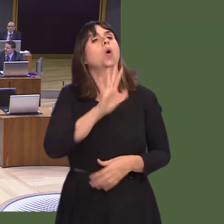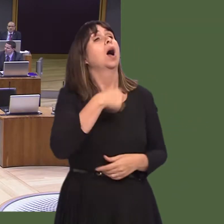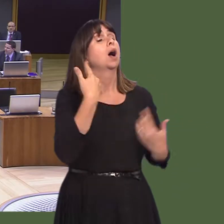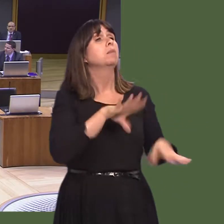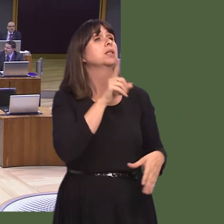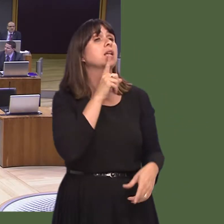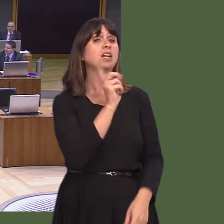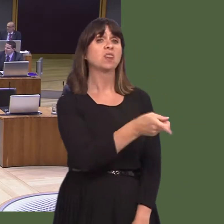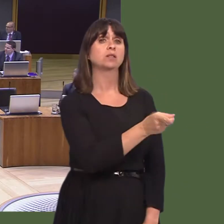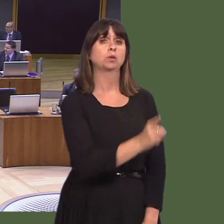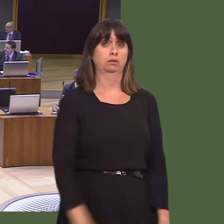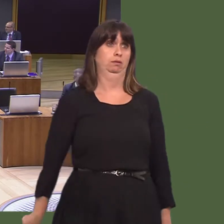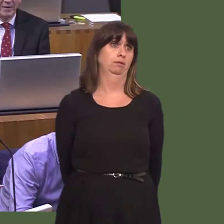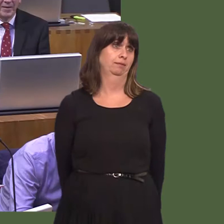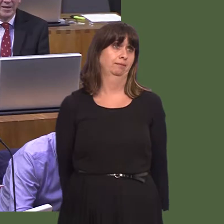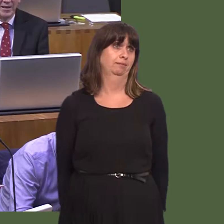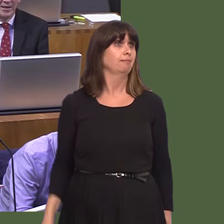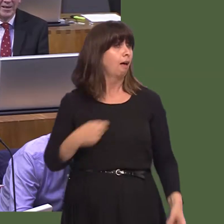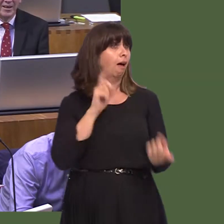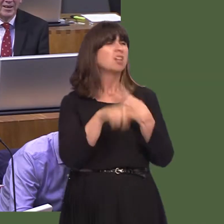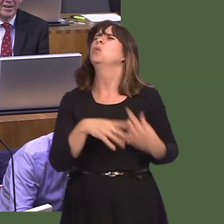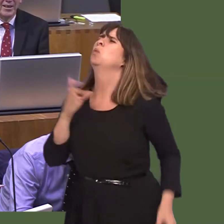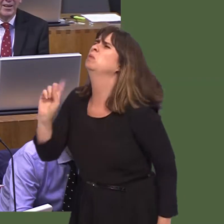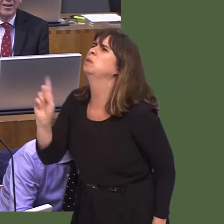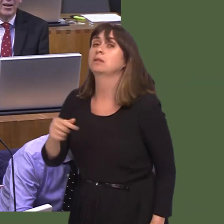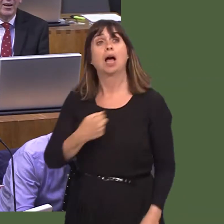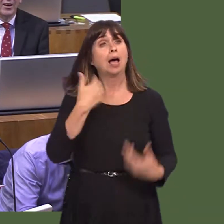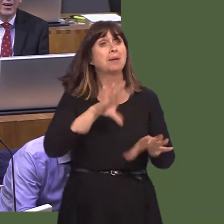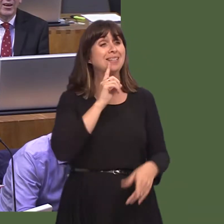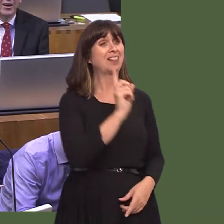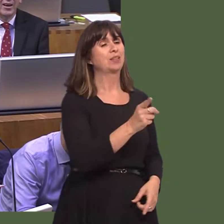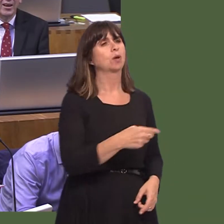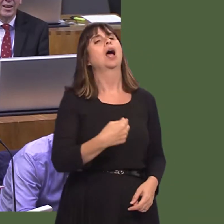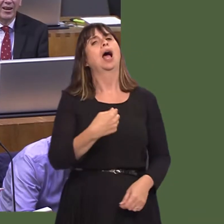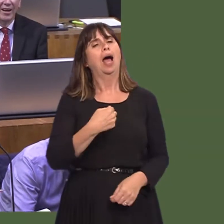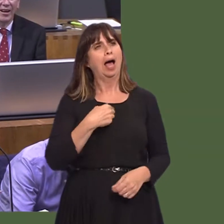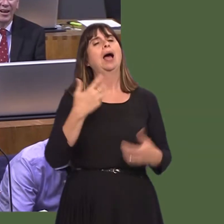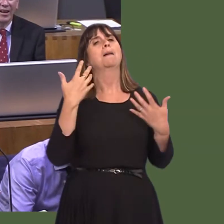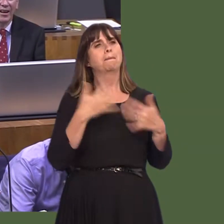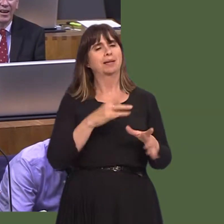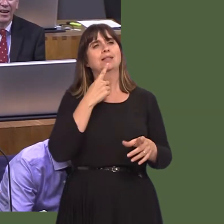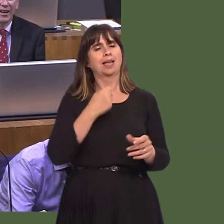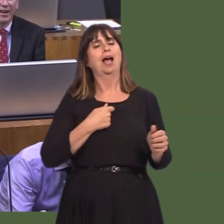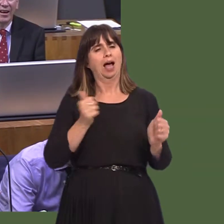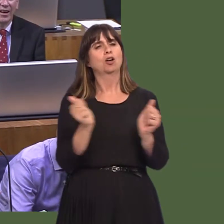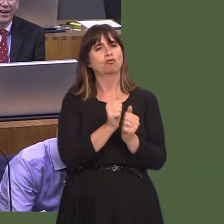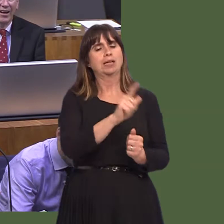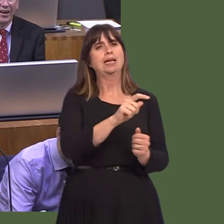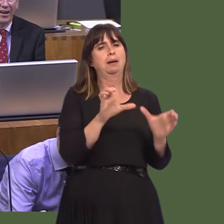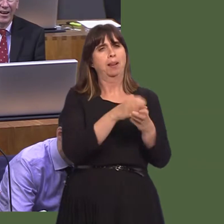No answer. Okay. [Interruption.] Sorry? Carwyn Jones AM: The formerówhat we agreed with Plaid Cymru. Y Llywydd / The Llywydd: He did answer, and sayó